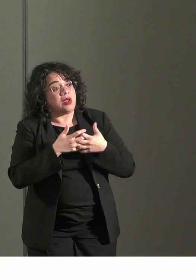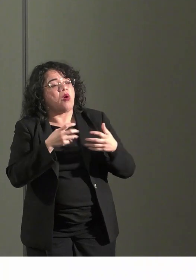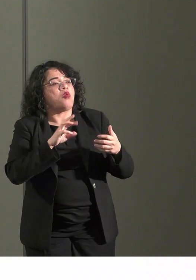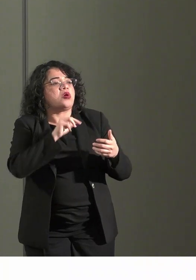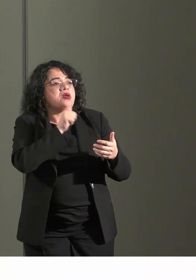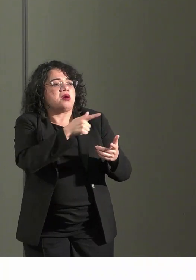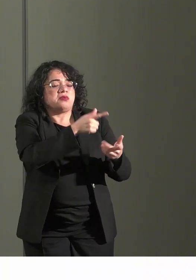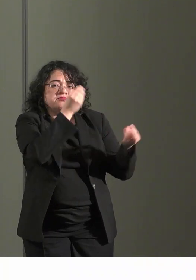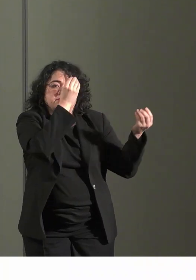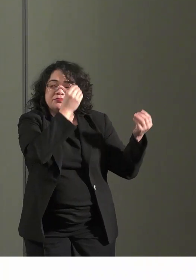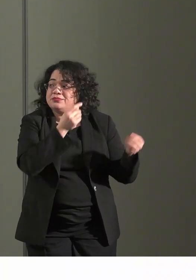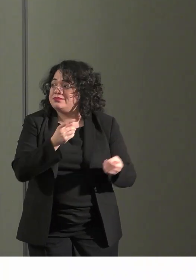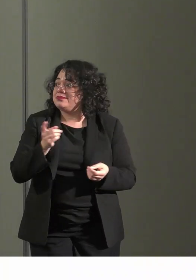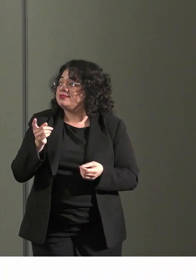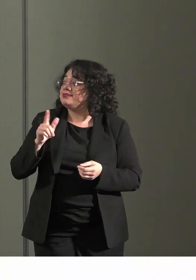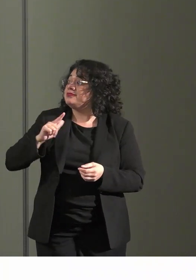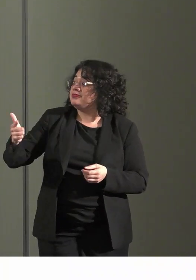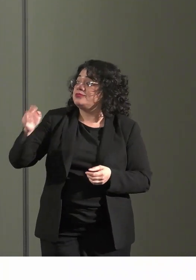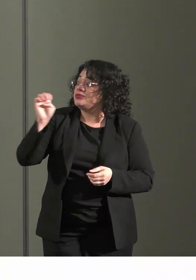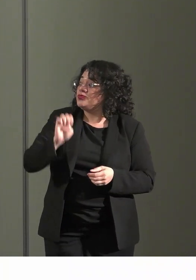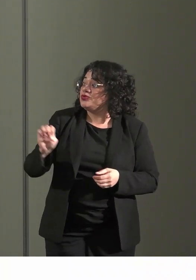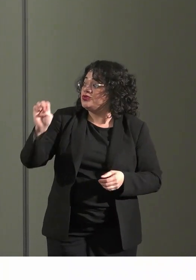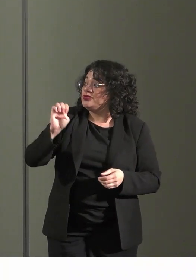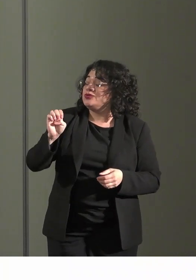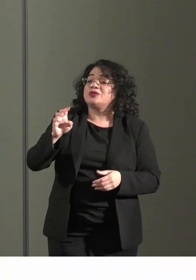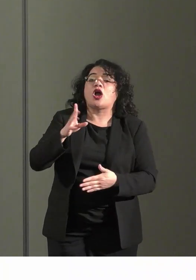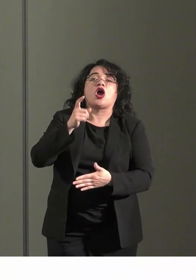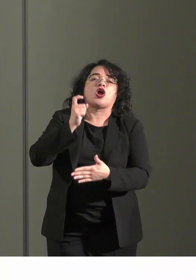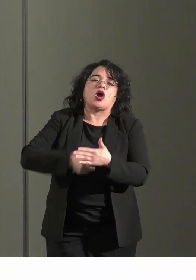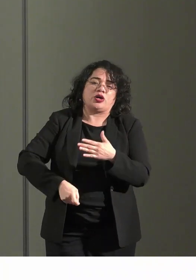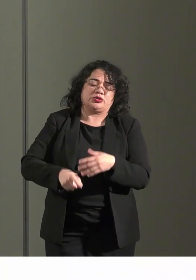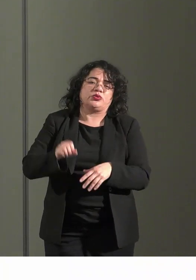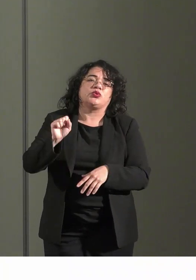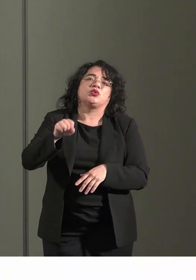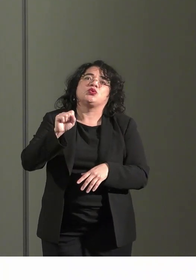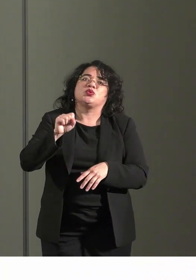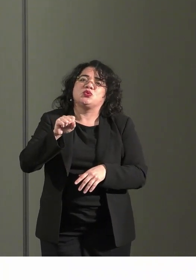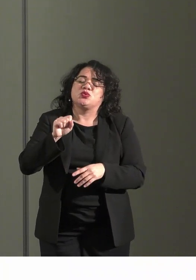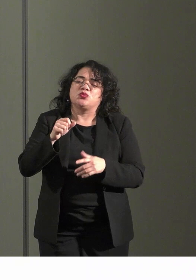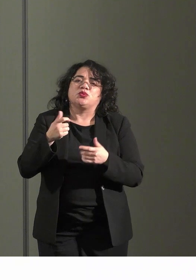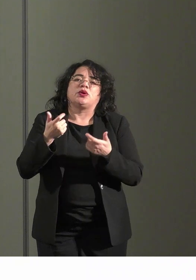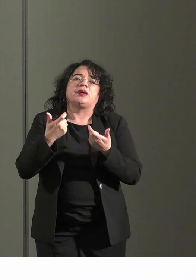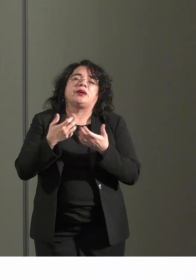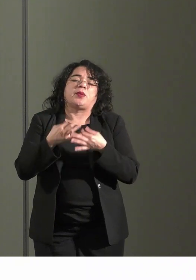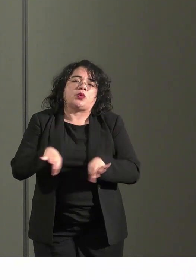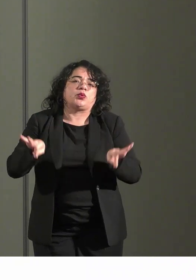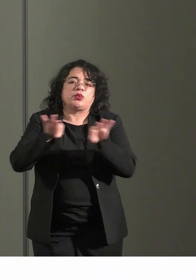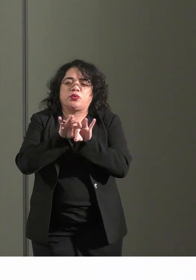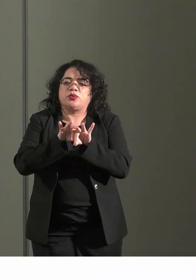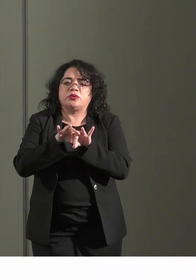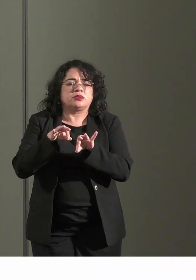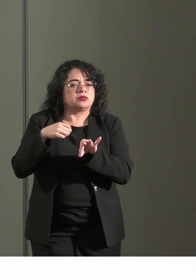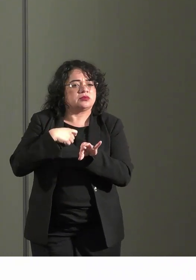In Europe, it is cost is a consideration. Like, speaking of a client today,